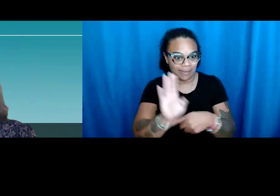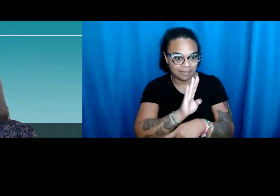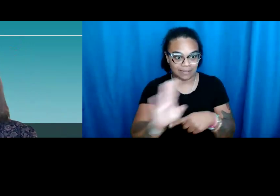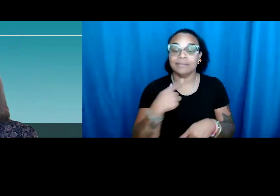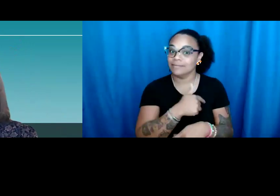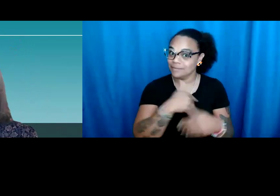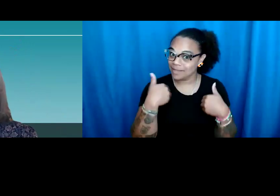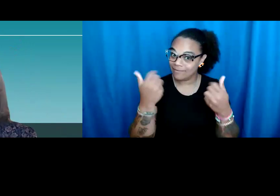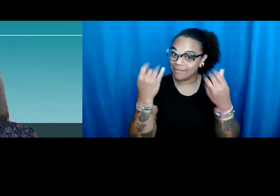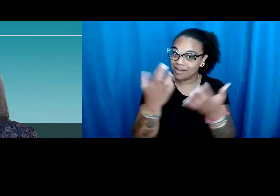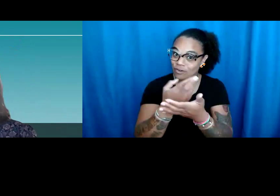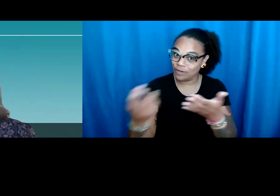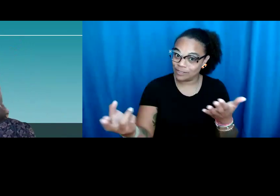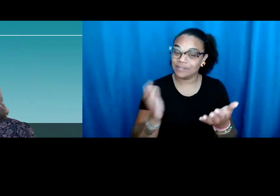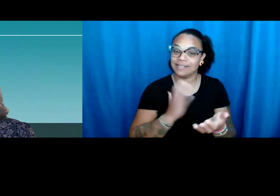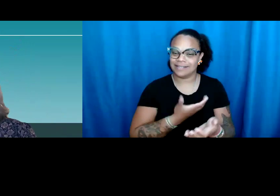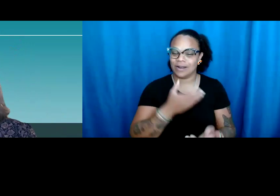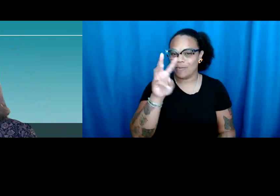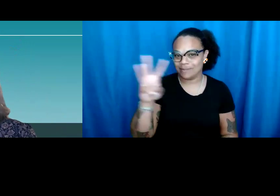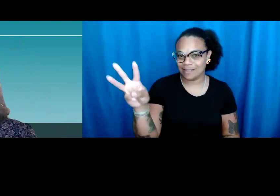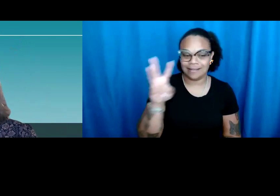so many resources at our website.